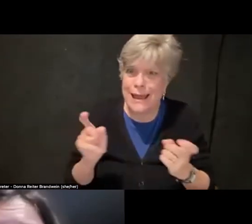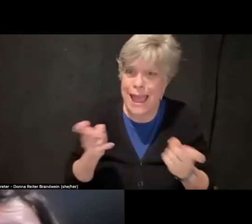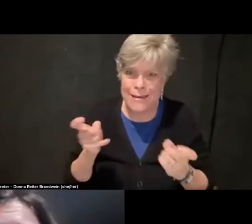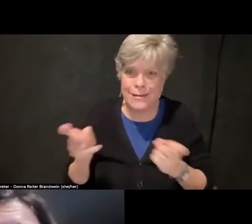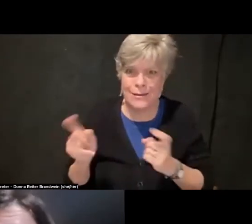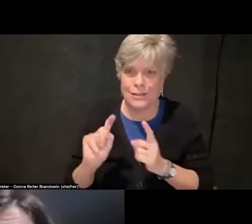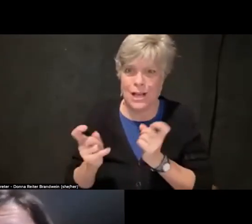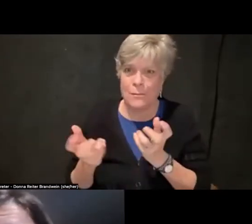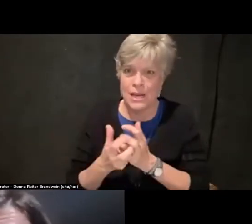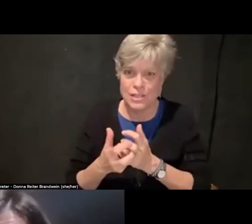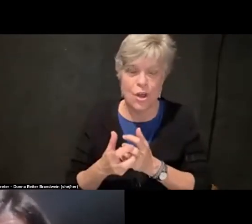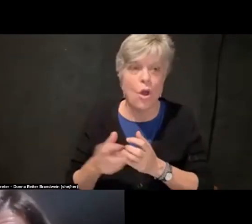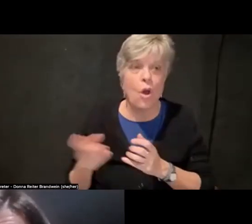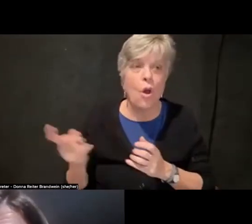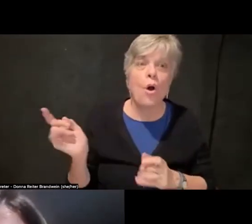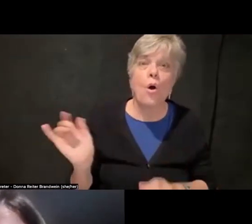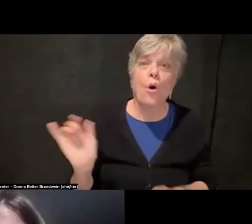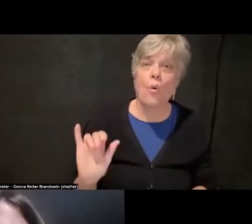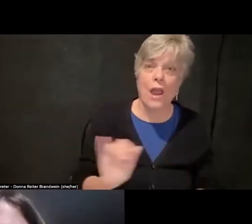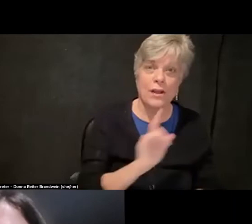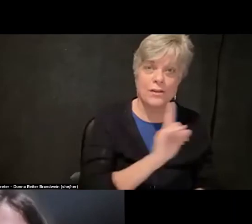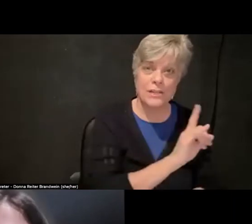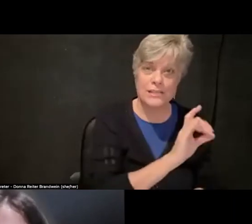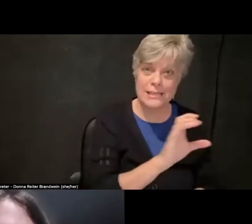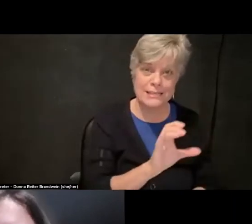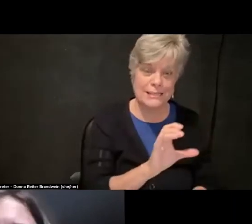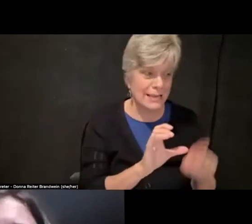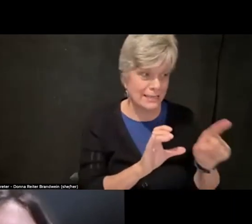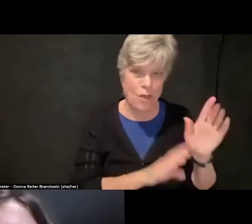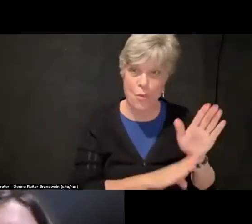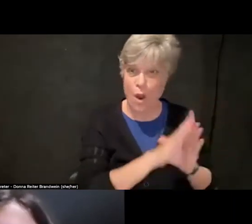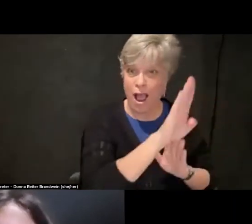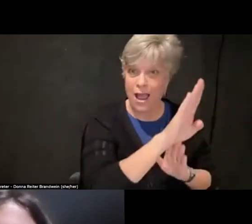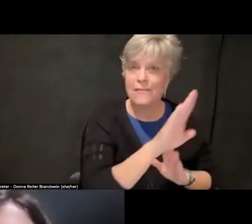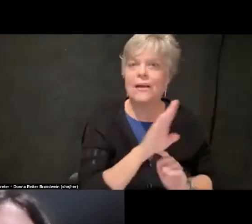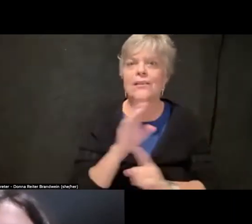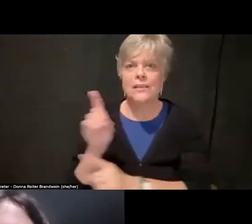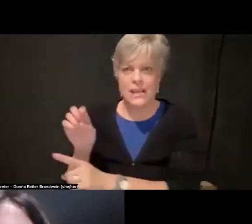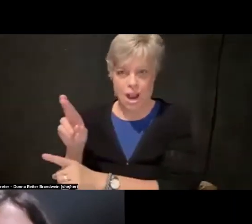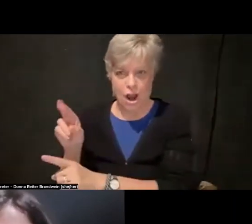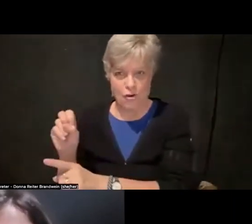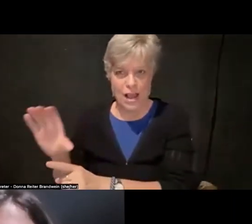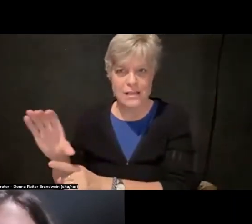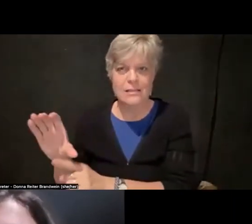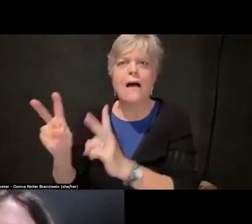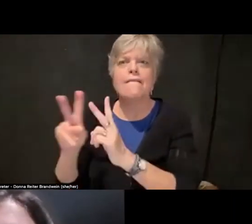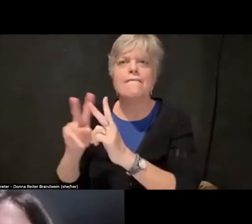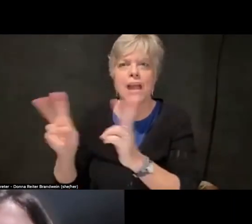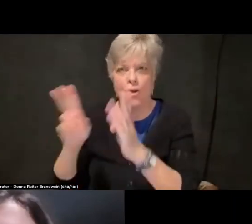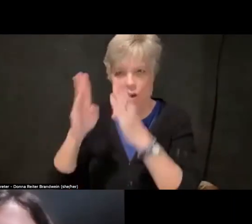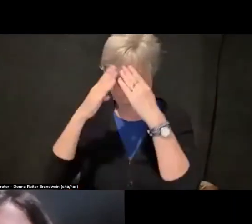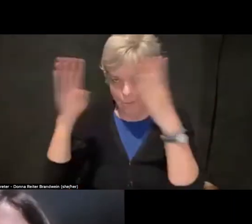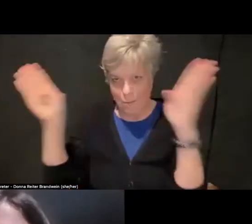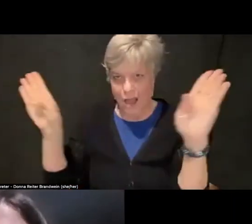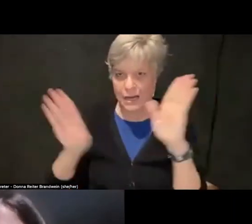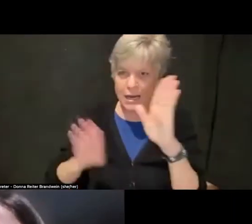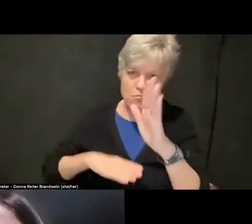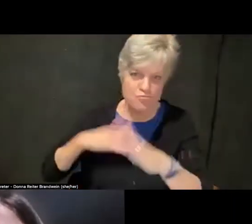it's when their disability services offices are also very progressive in their approach. But I don't wanna send the message